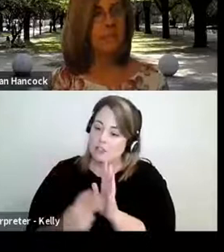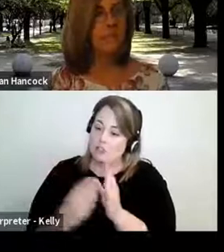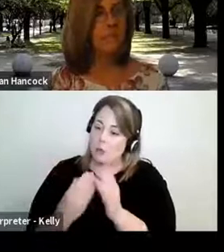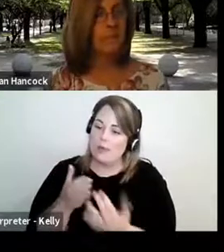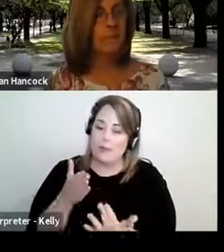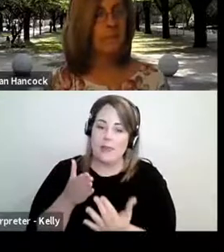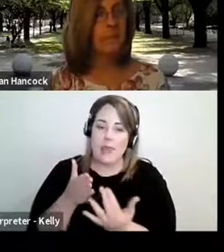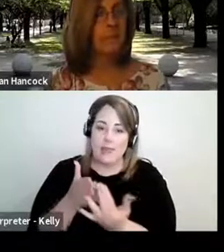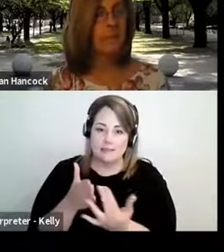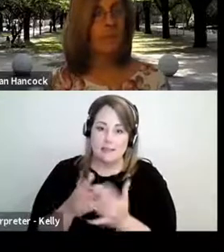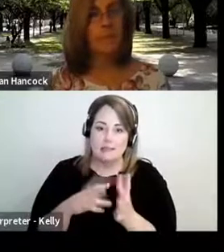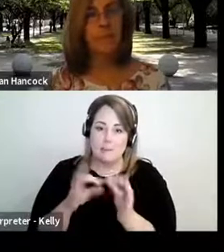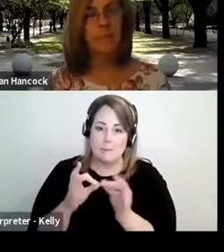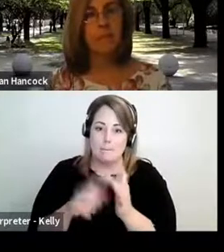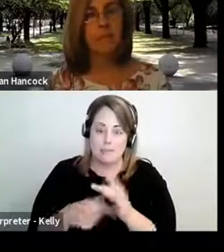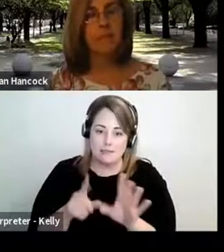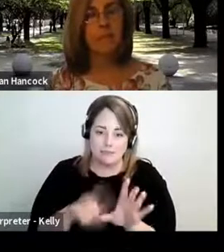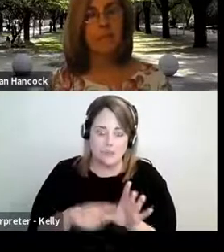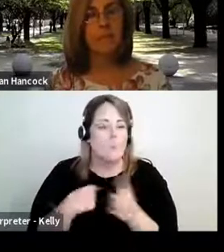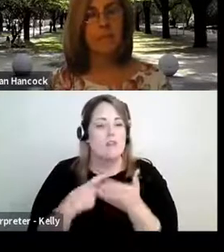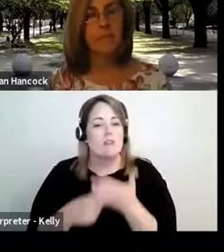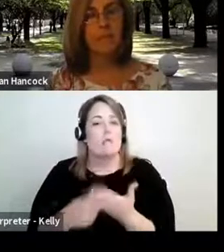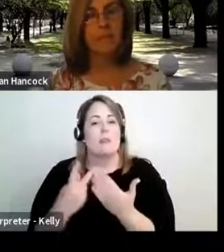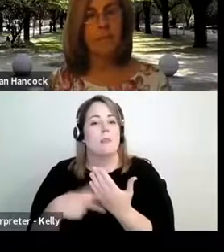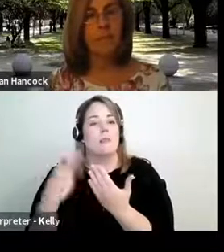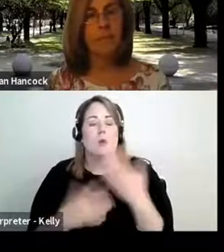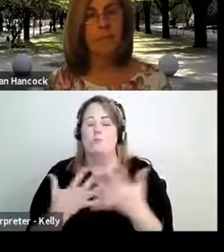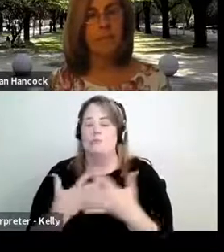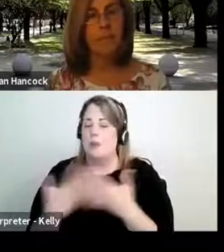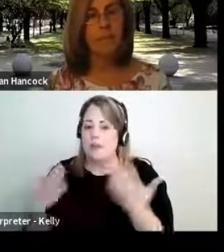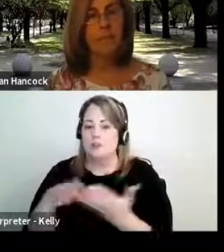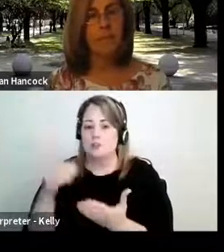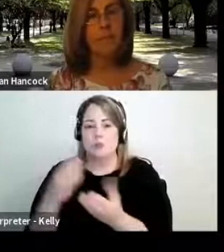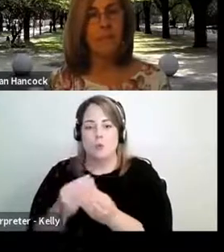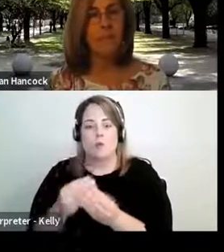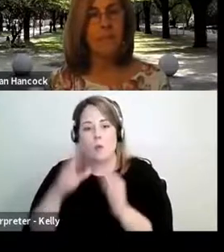the program to pretty much any student with an autism spectrum diagnosis, how it works,